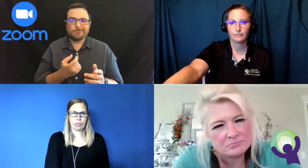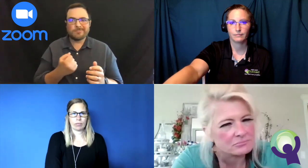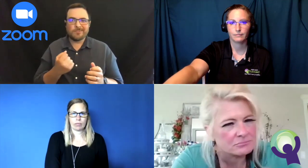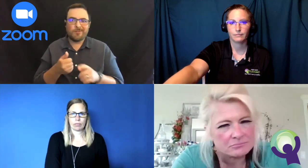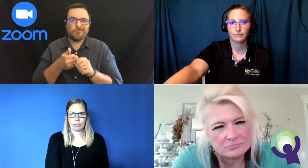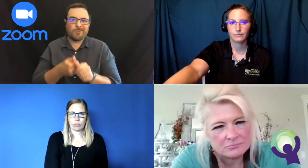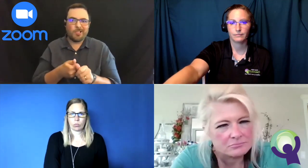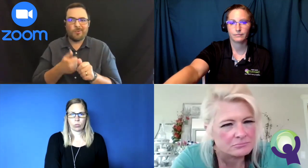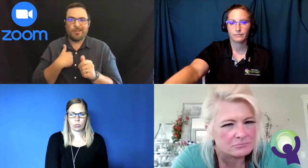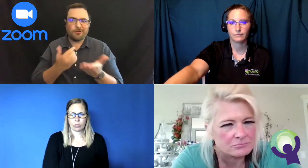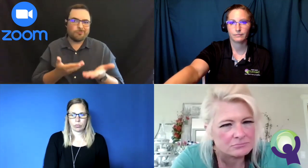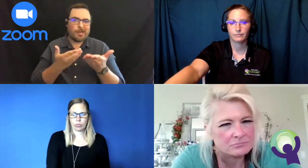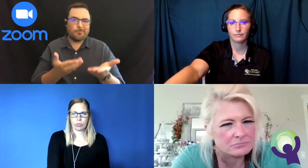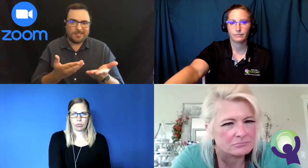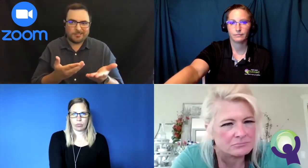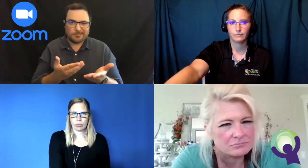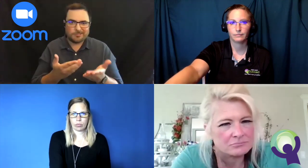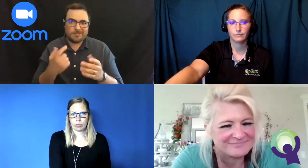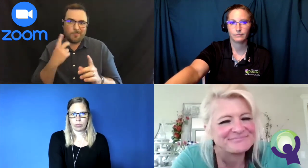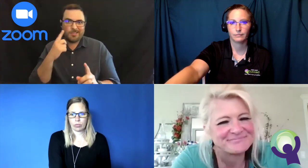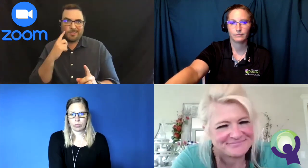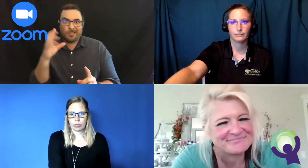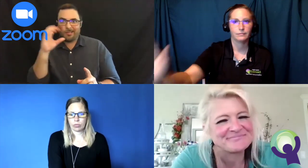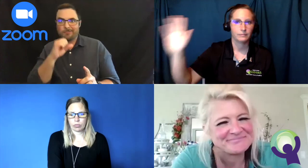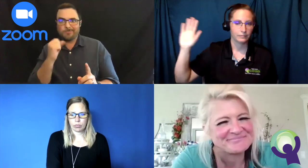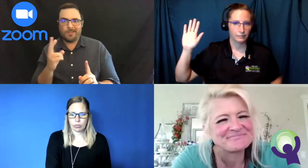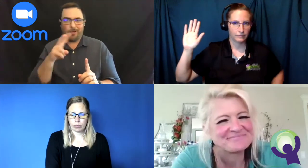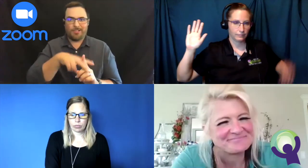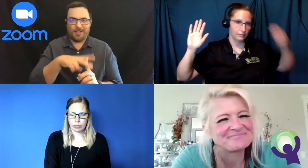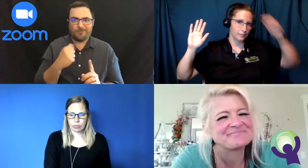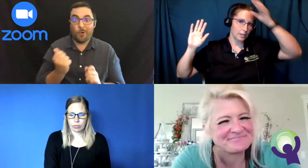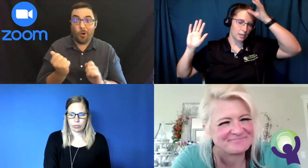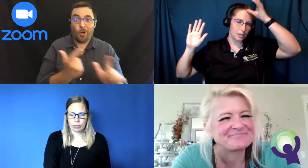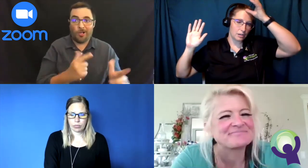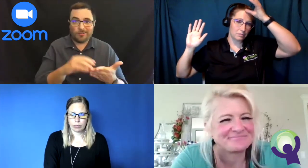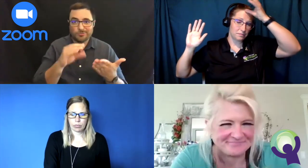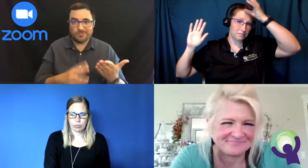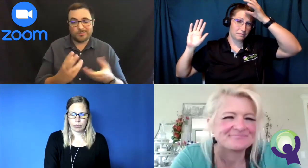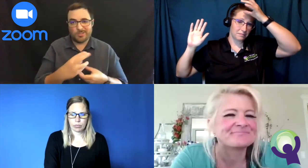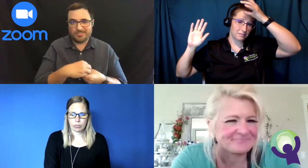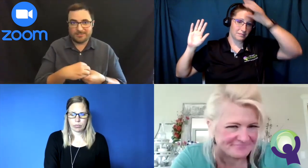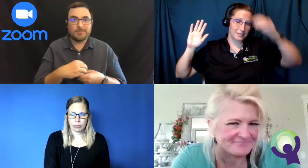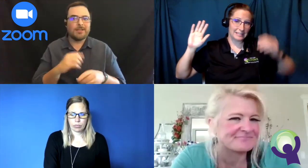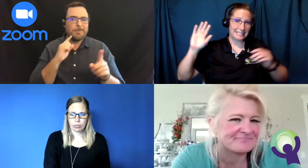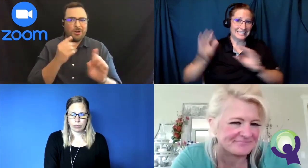we might think apply to all students with autism for example Mary just before you I'm gonna have